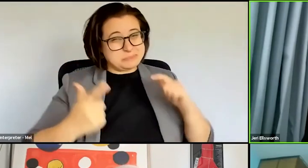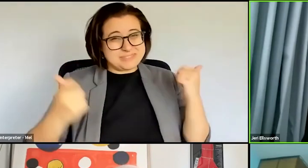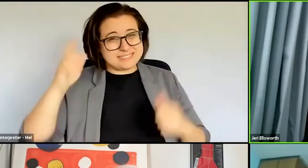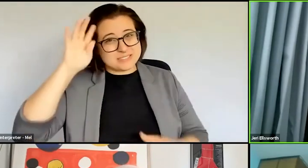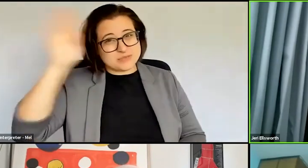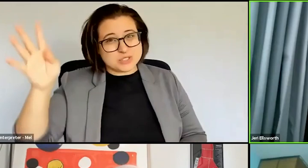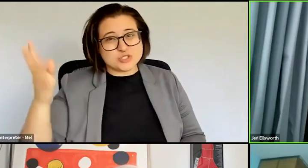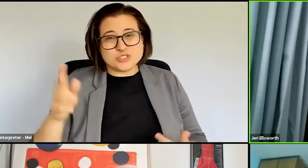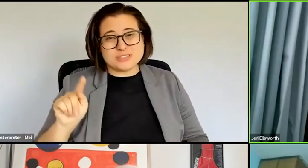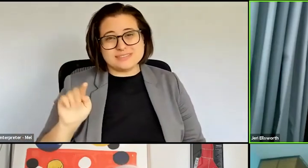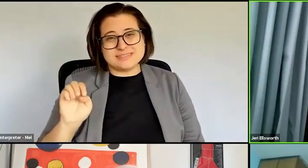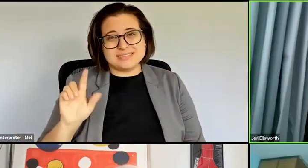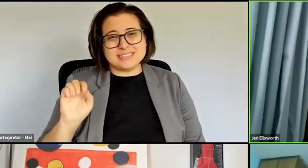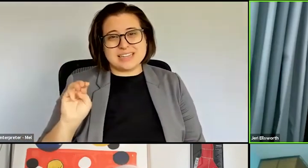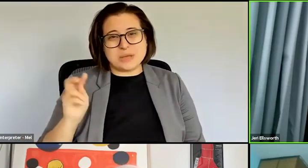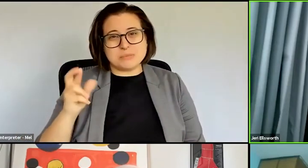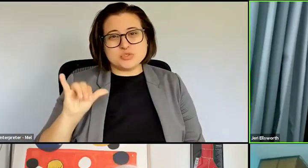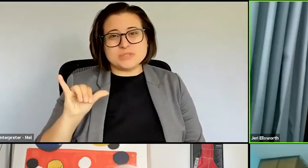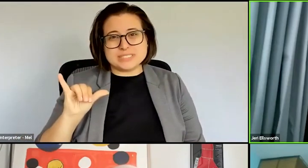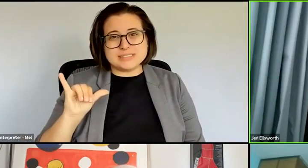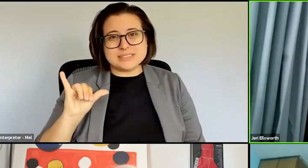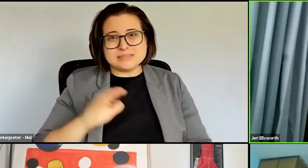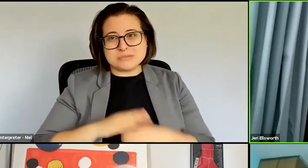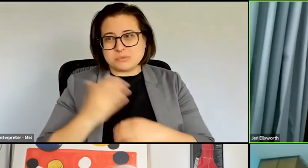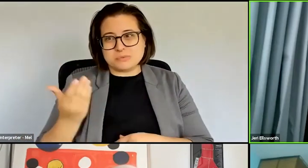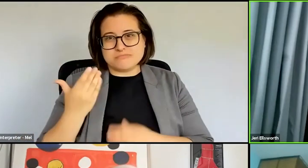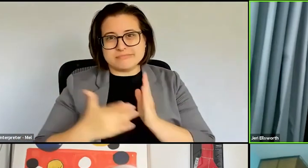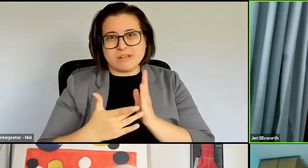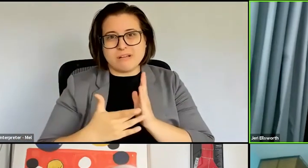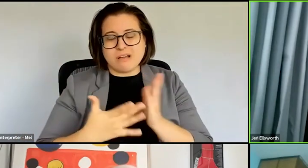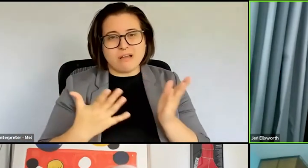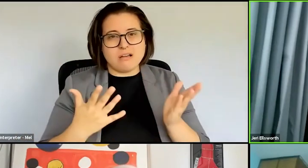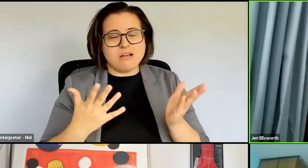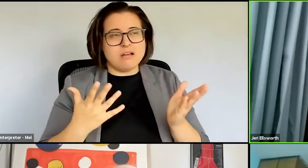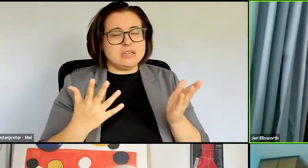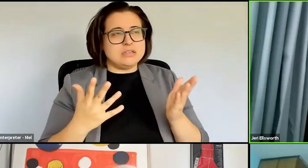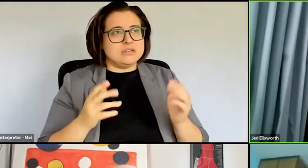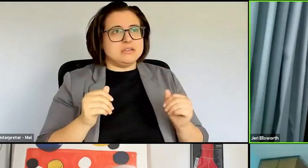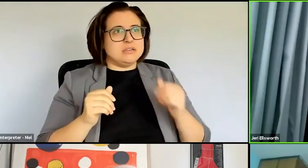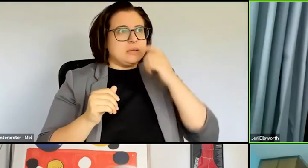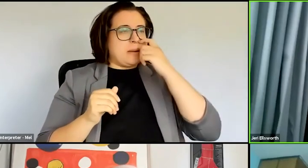know Telemetry on all of our devices. You know, we have visibility you know, to an